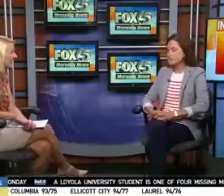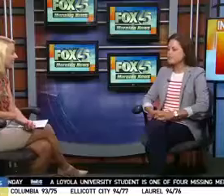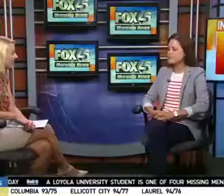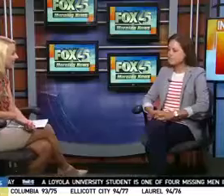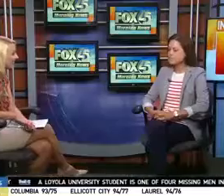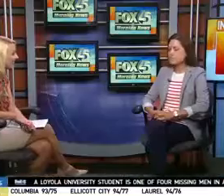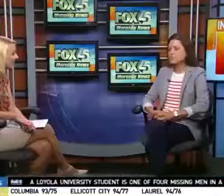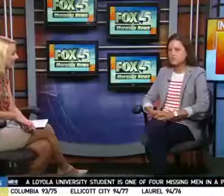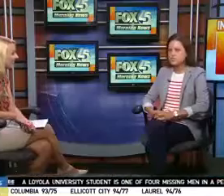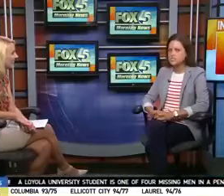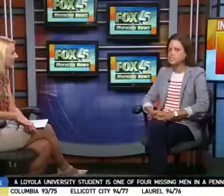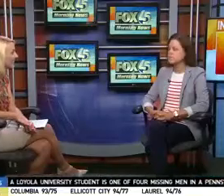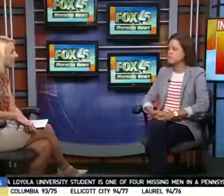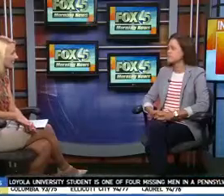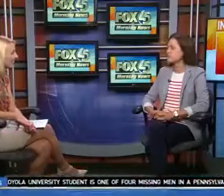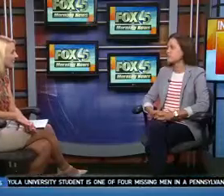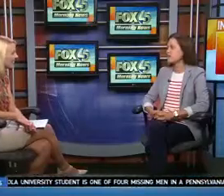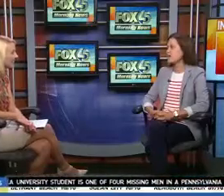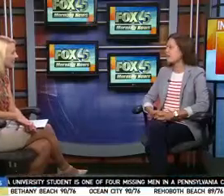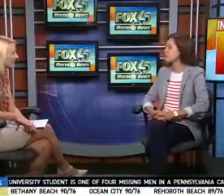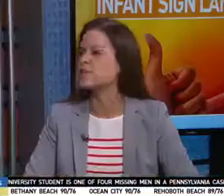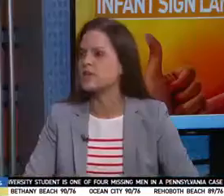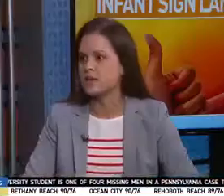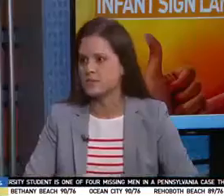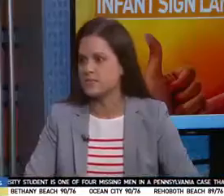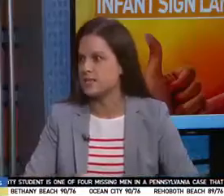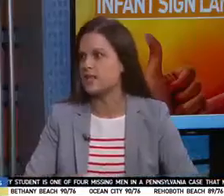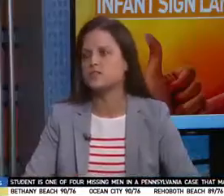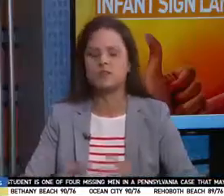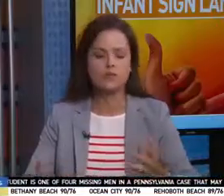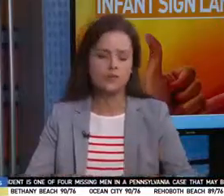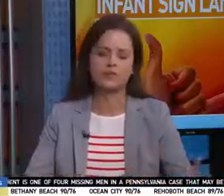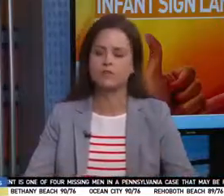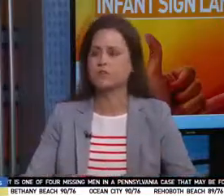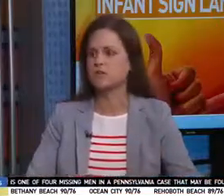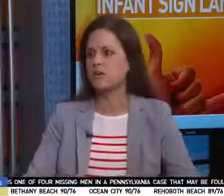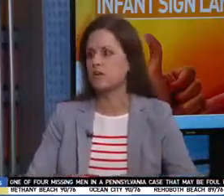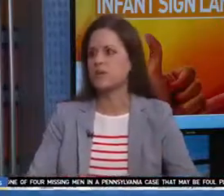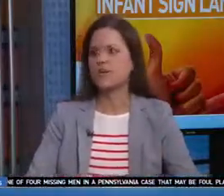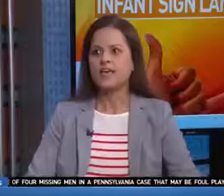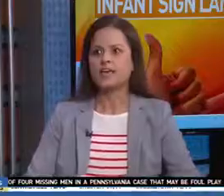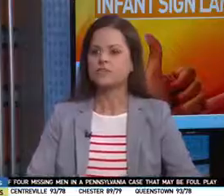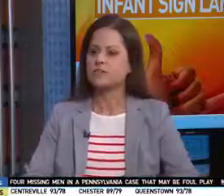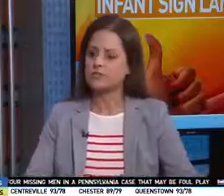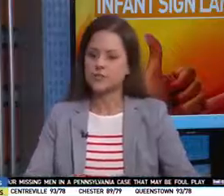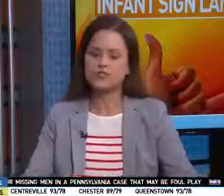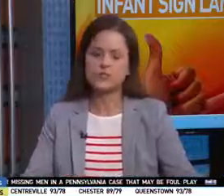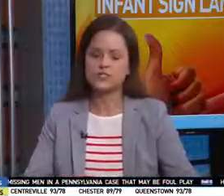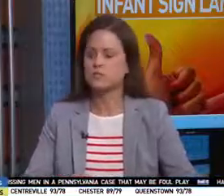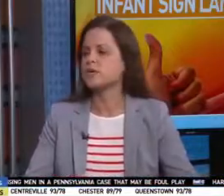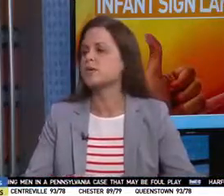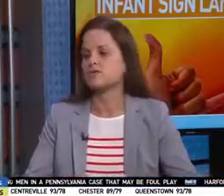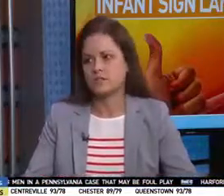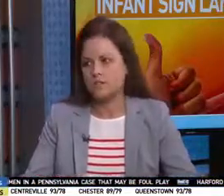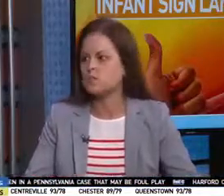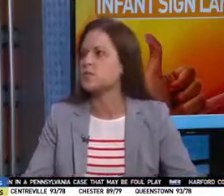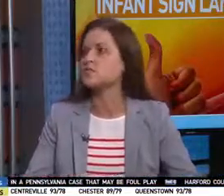It's very helpful. It decreases frustration. It makes everybody happier at the end of the day to know that your son or daughter isn't tantruming just because they're tantruming.